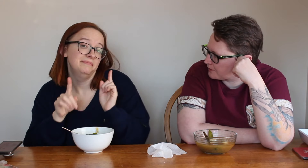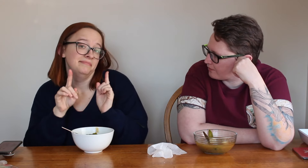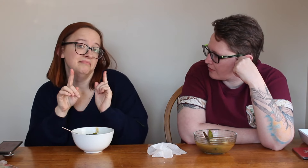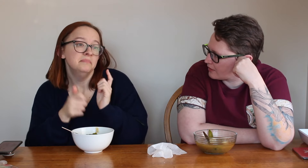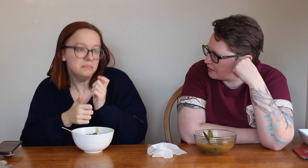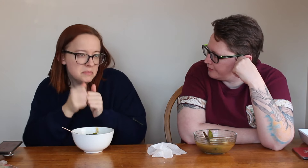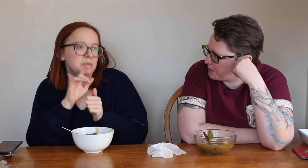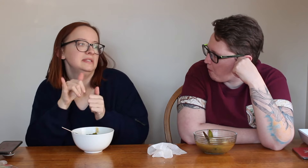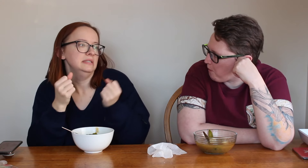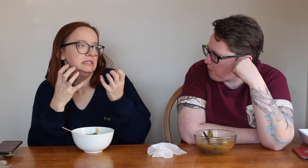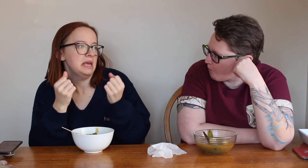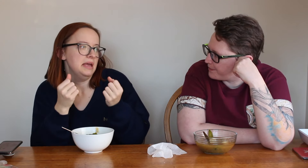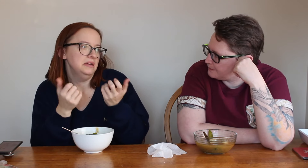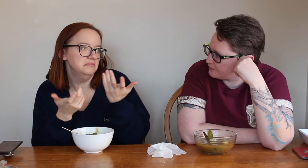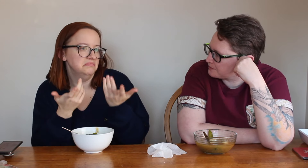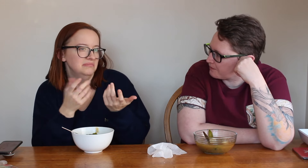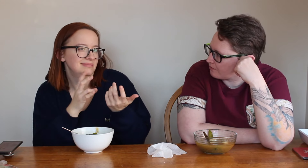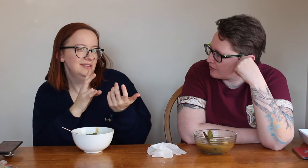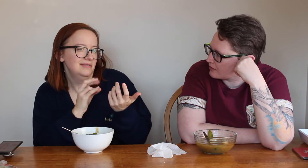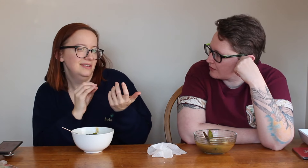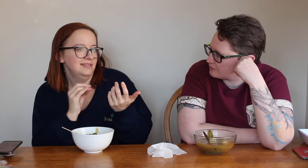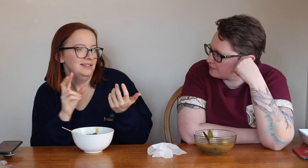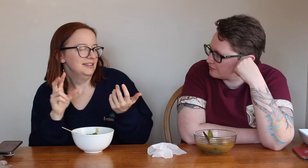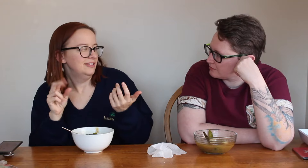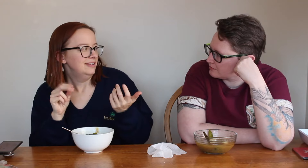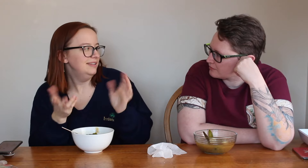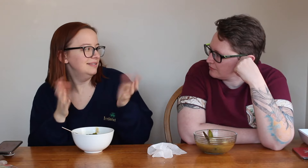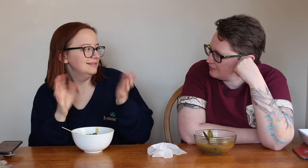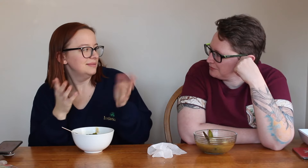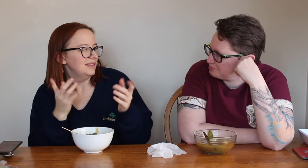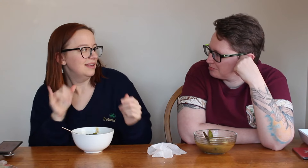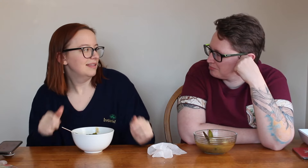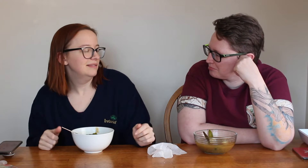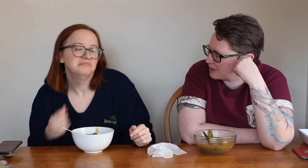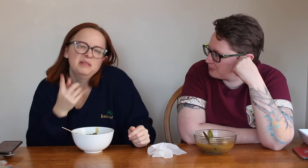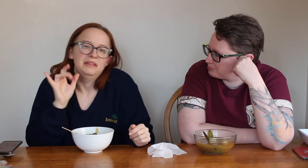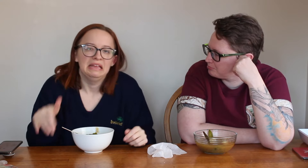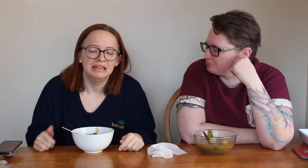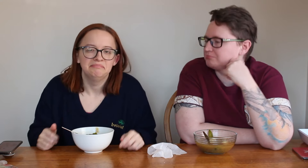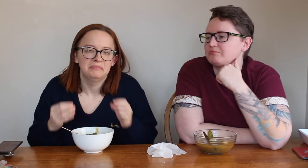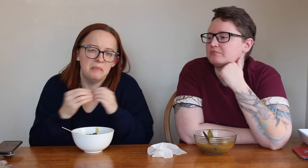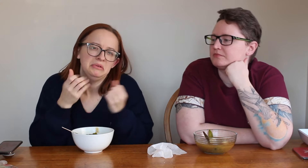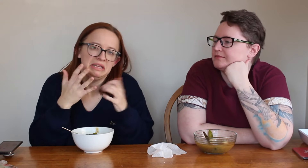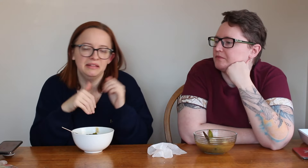Mostly sign with him. But again You know that's just me and him.And you know if your family is different I don't want you to think that you know